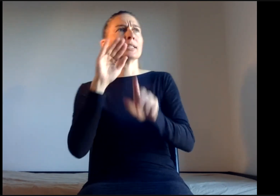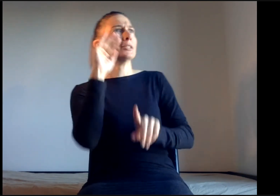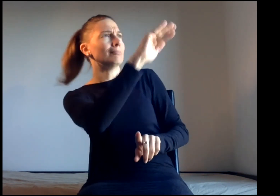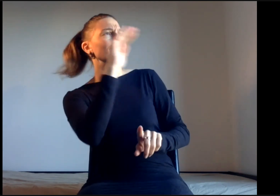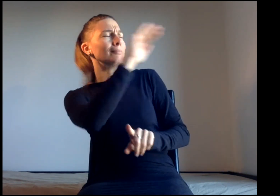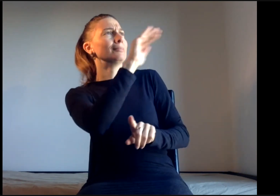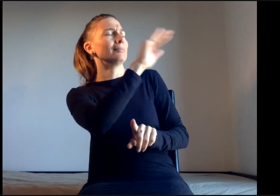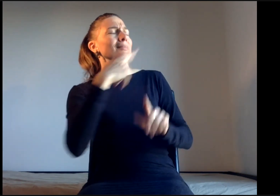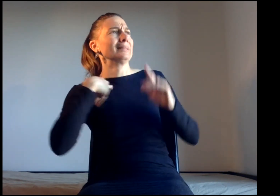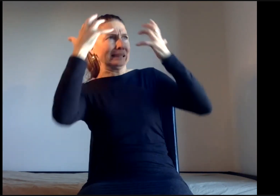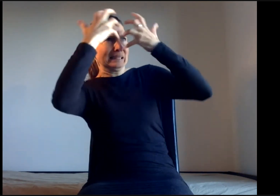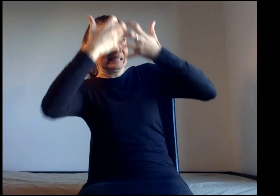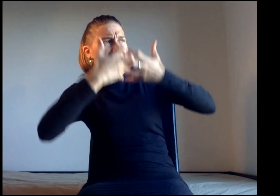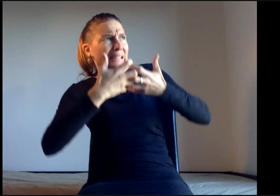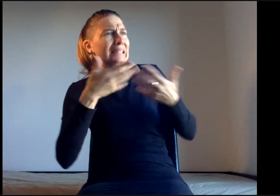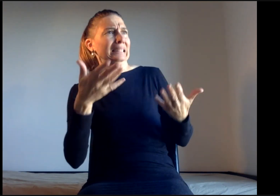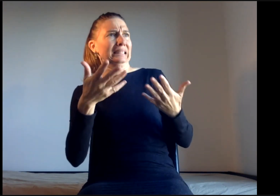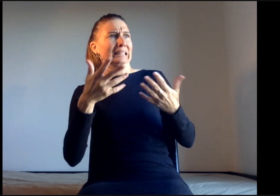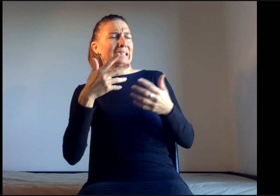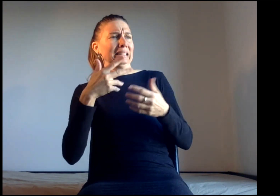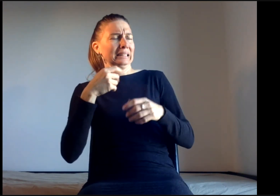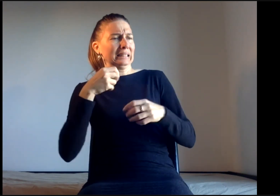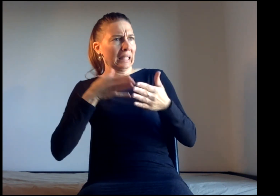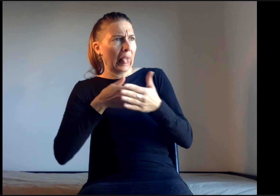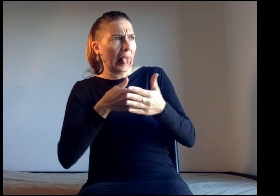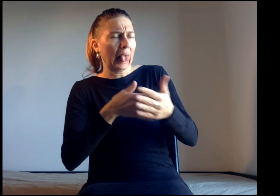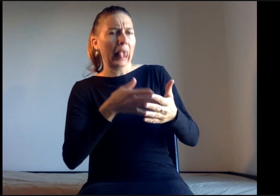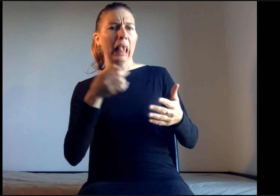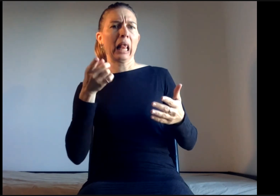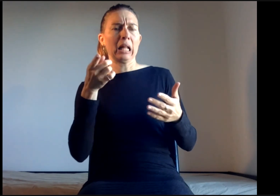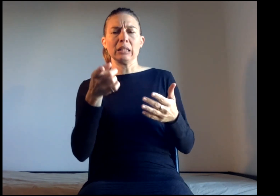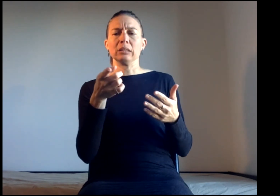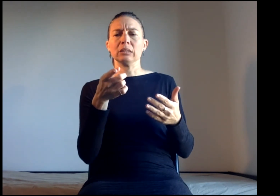such as mask wearing as a barrier for people using sign language